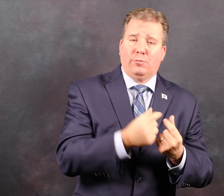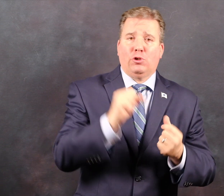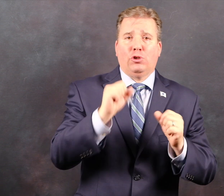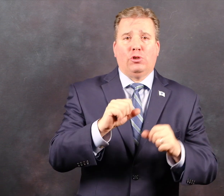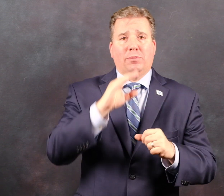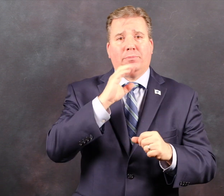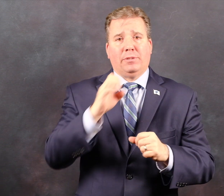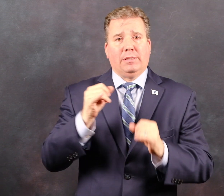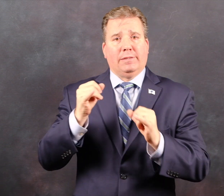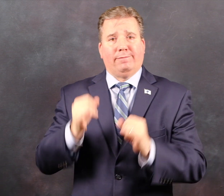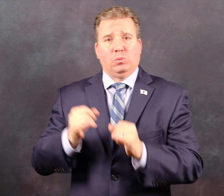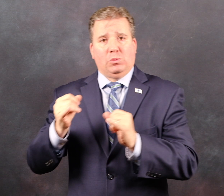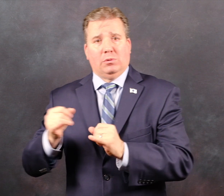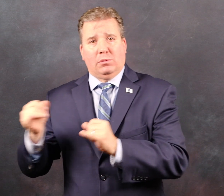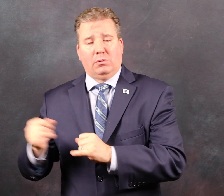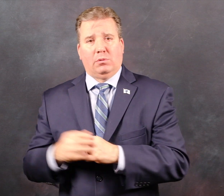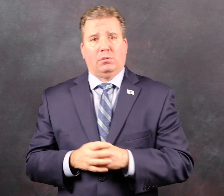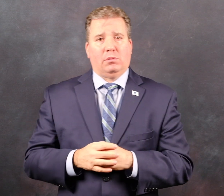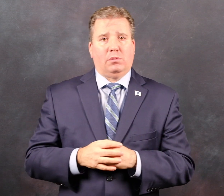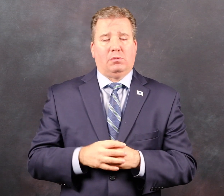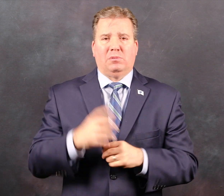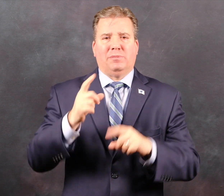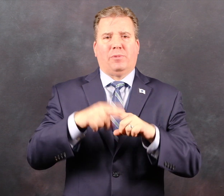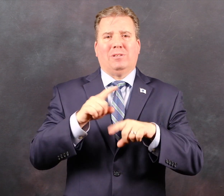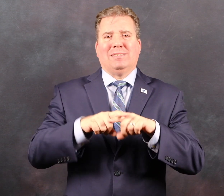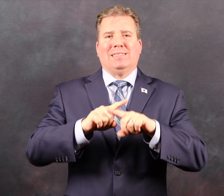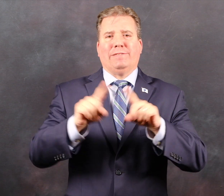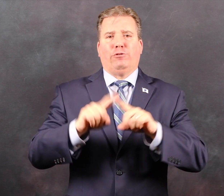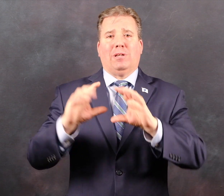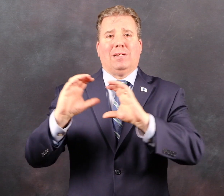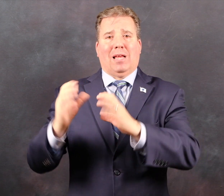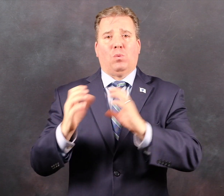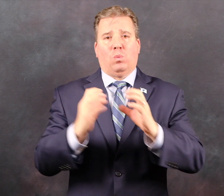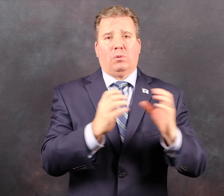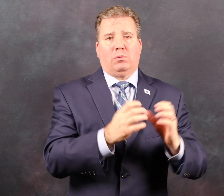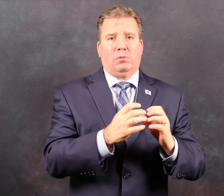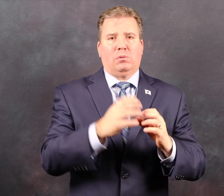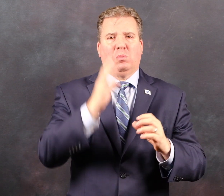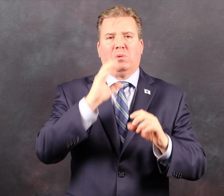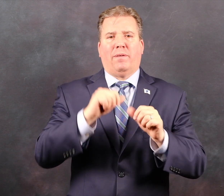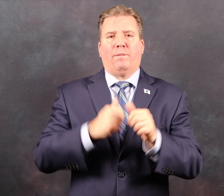Either a group or individuals can be nominated depending on the category.